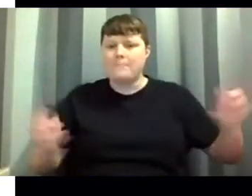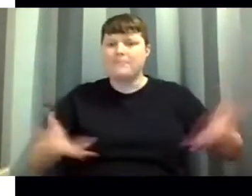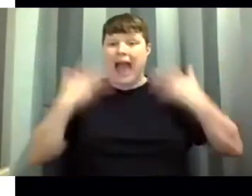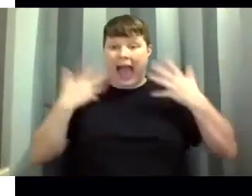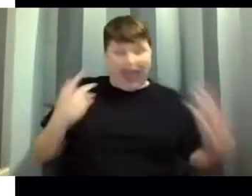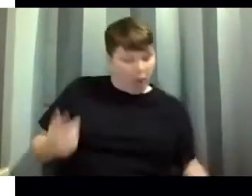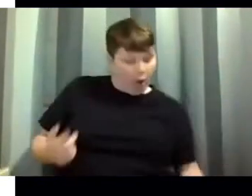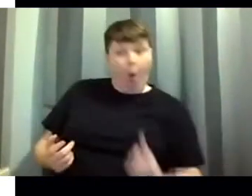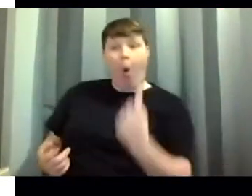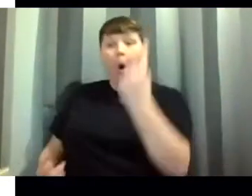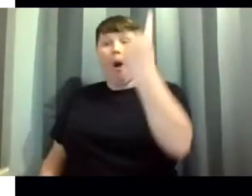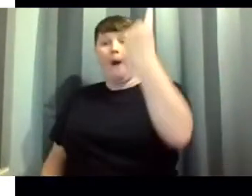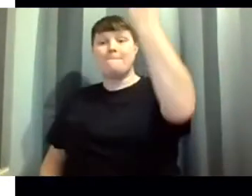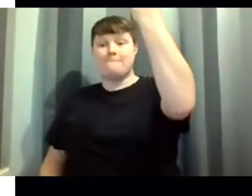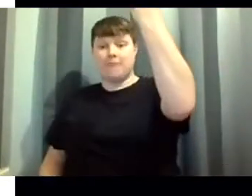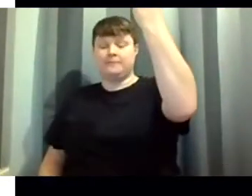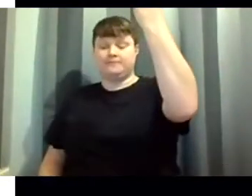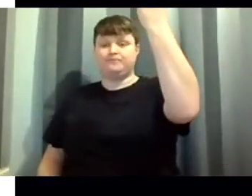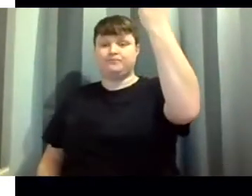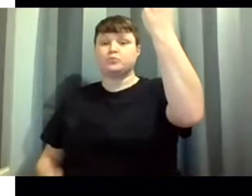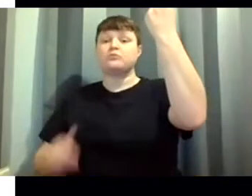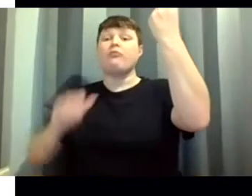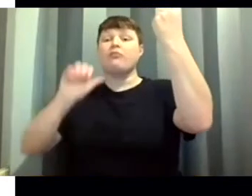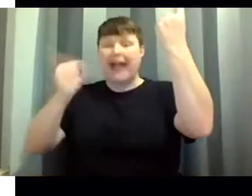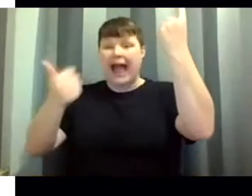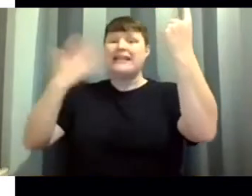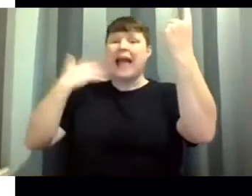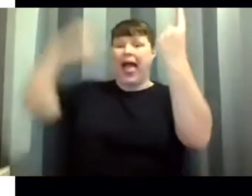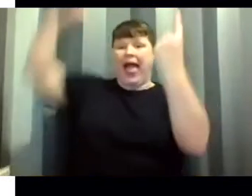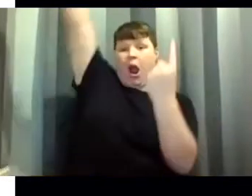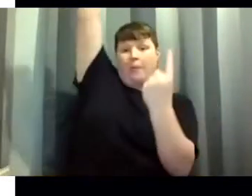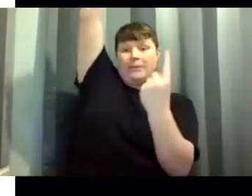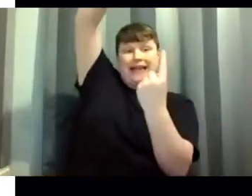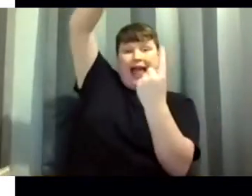and then there's also air coming back down again that's colder. And, when that